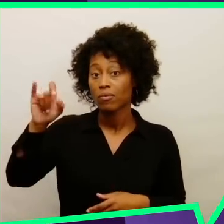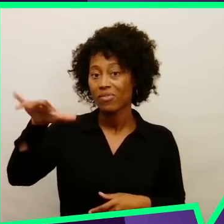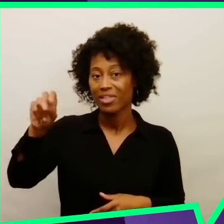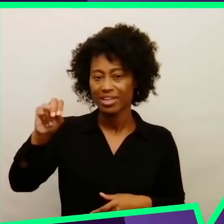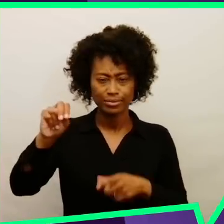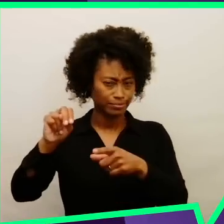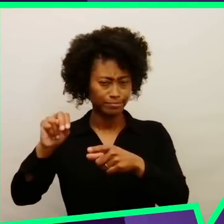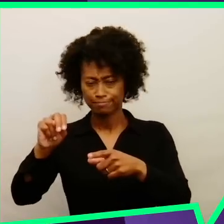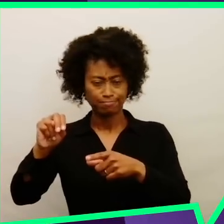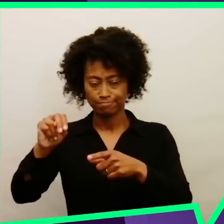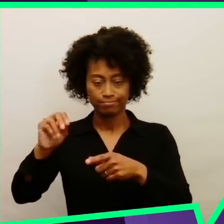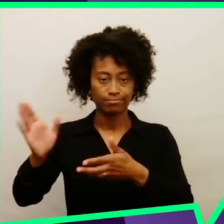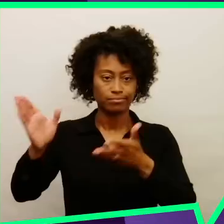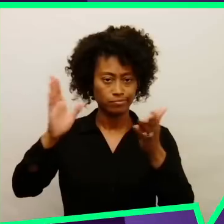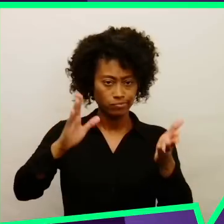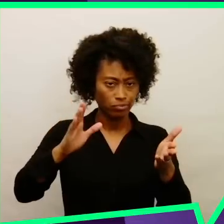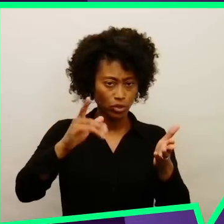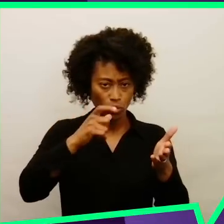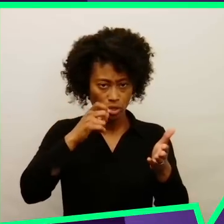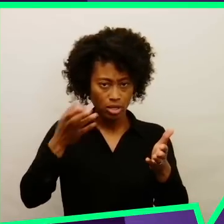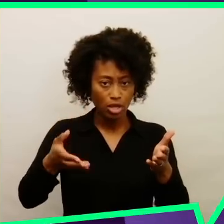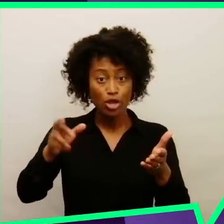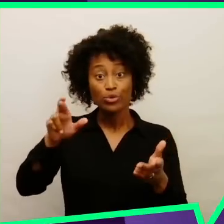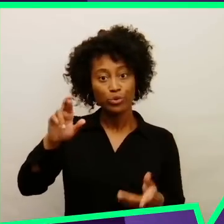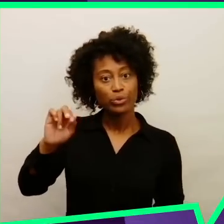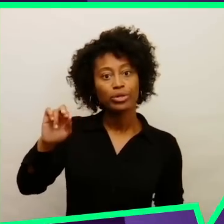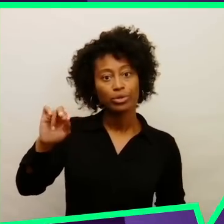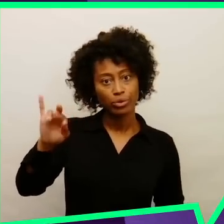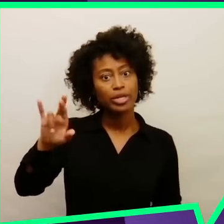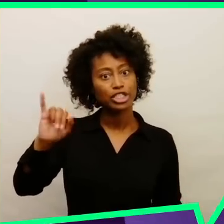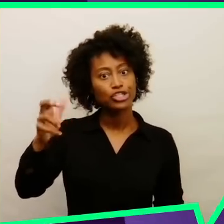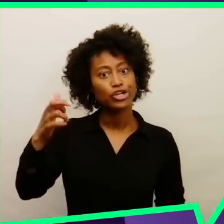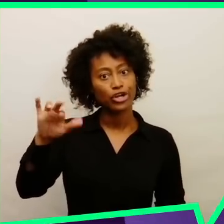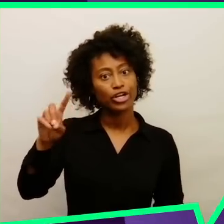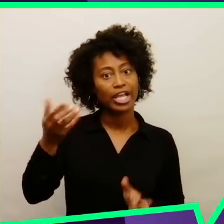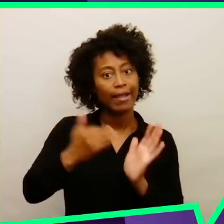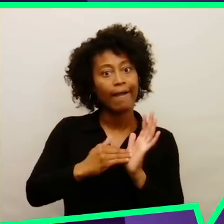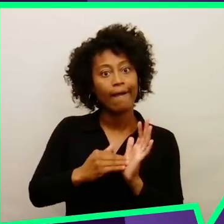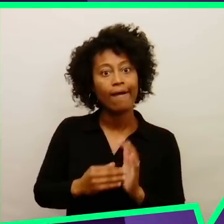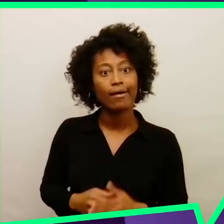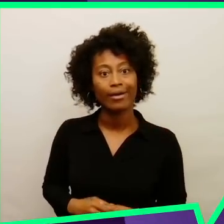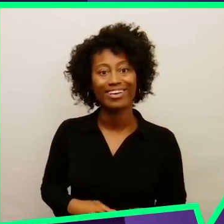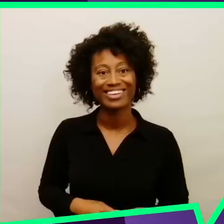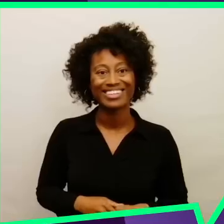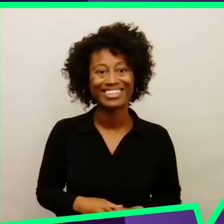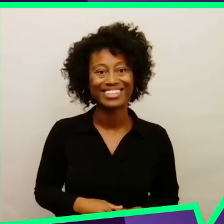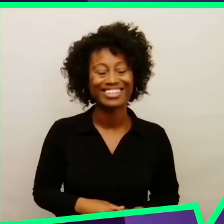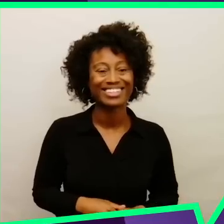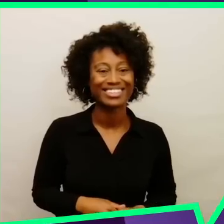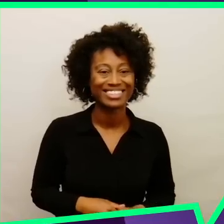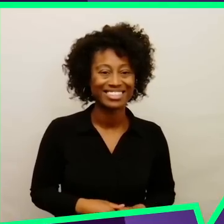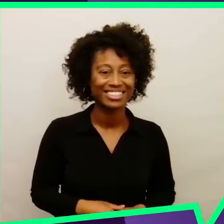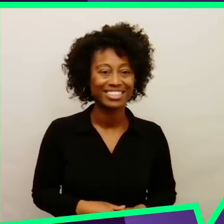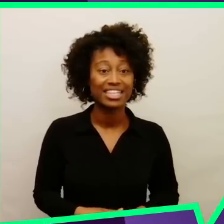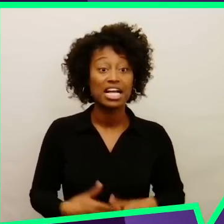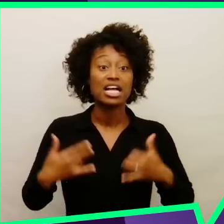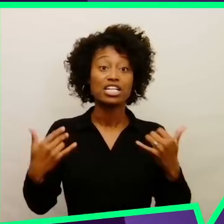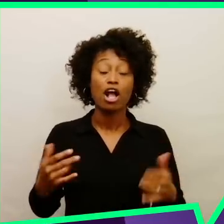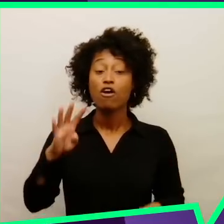or, no, sorry. This is Richard. Look at that. Now, there are four laps.